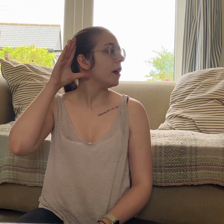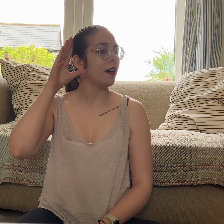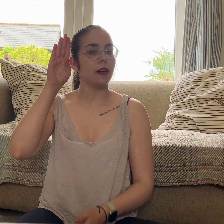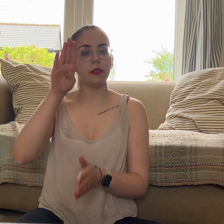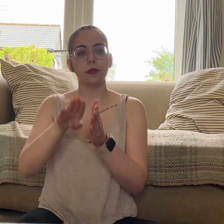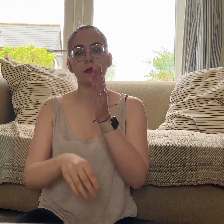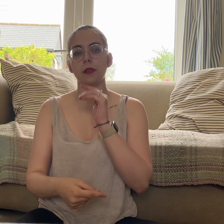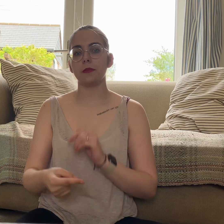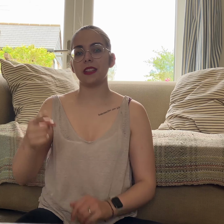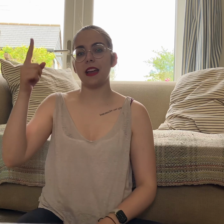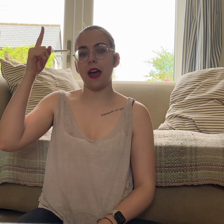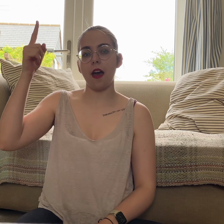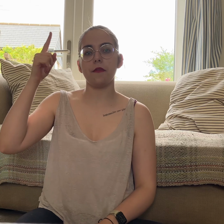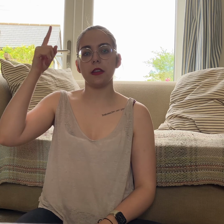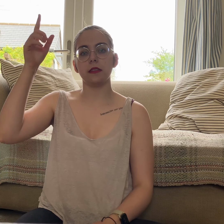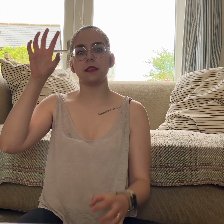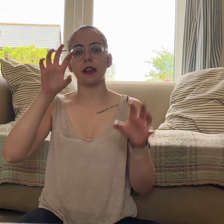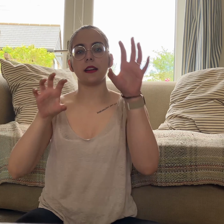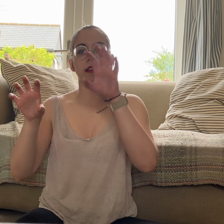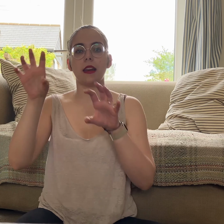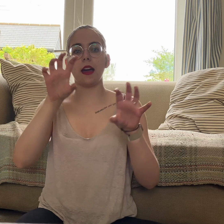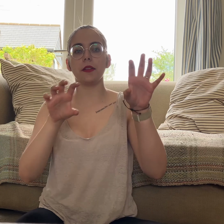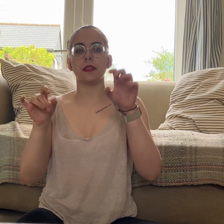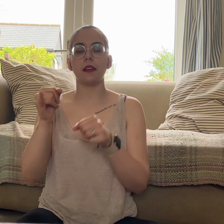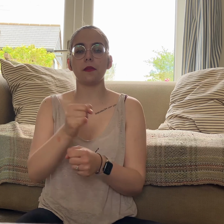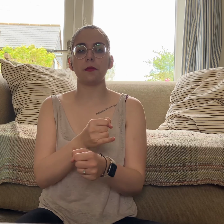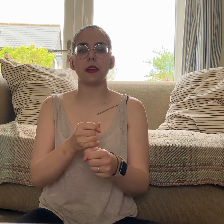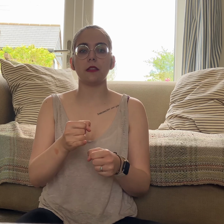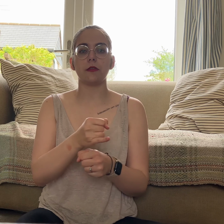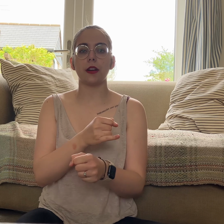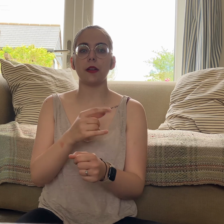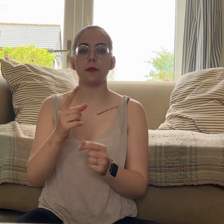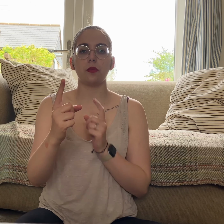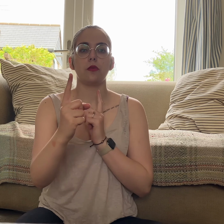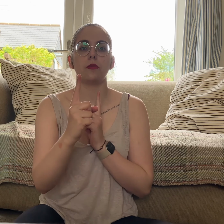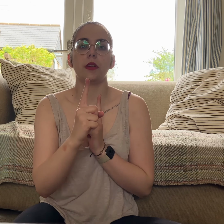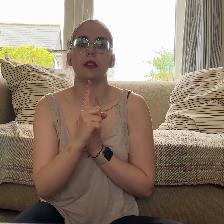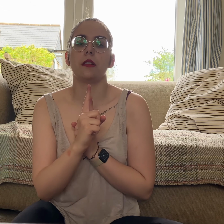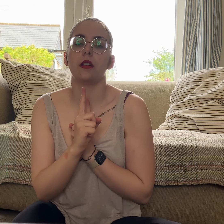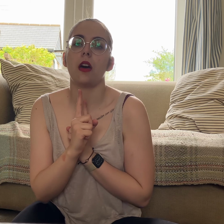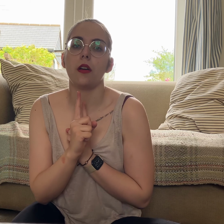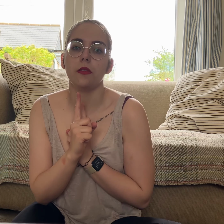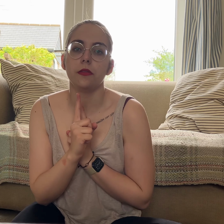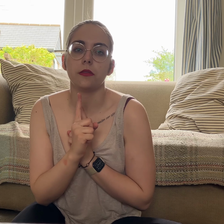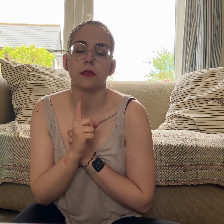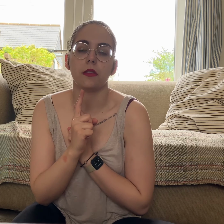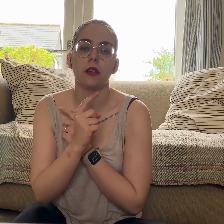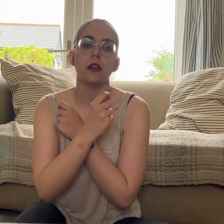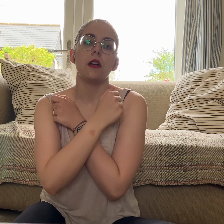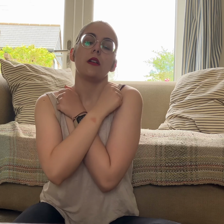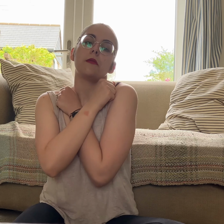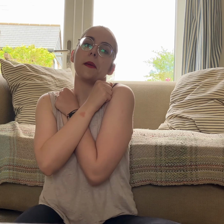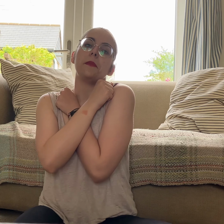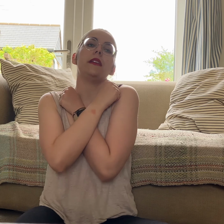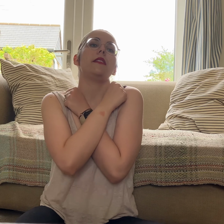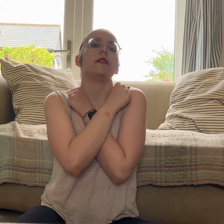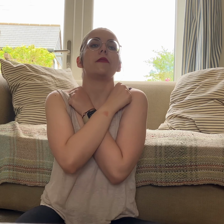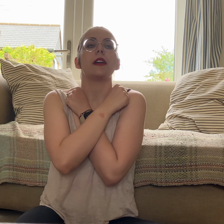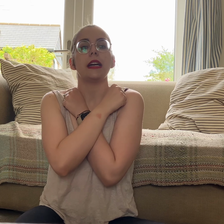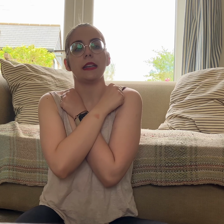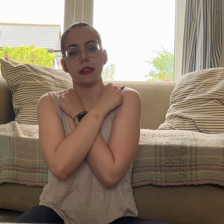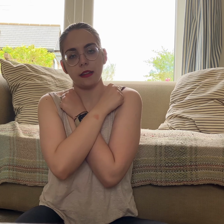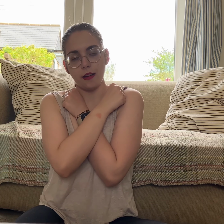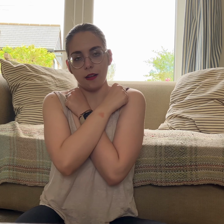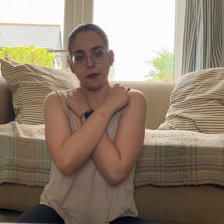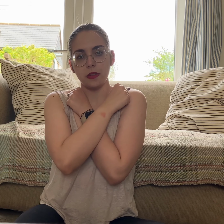heard from the heavens that clouds have been grey. Pull me close, wrap me in your aching arms!